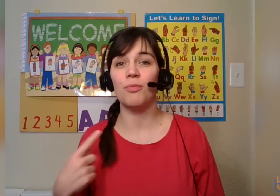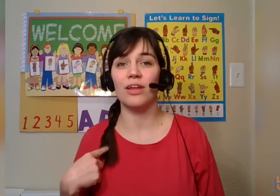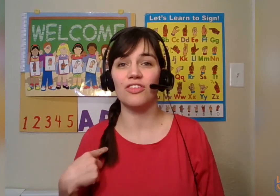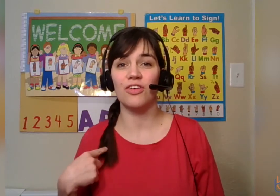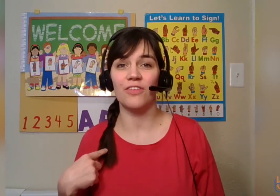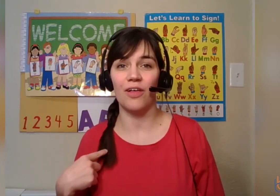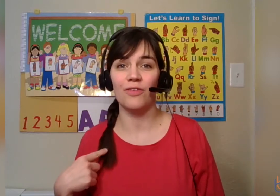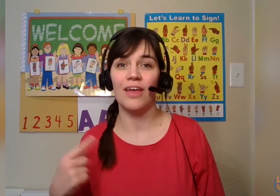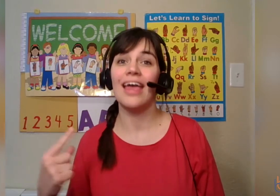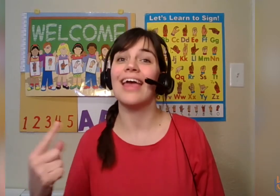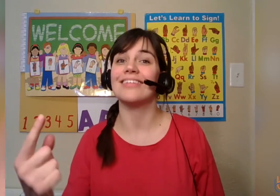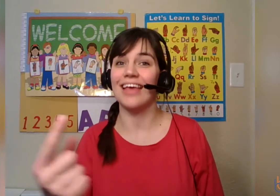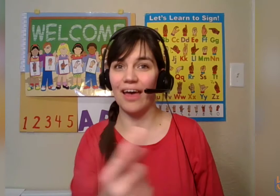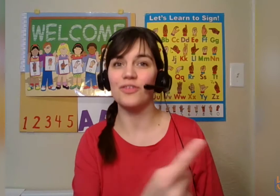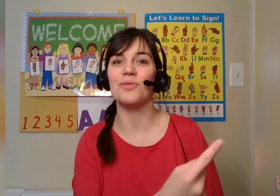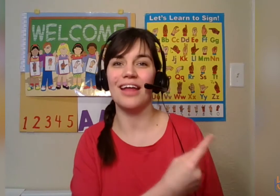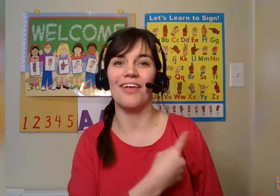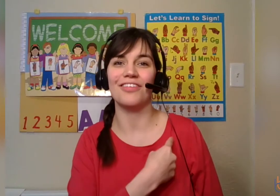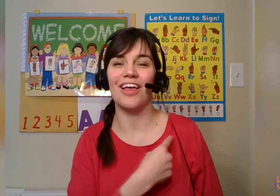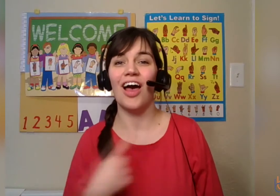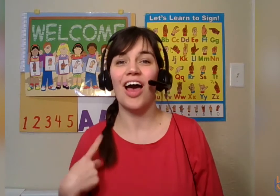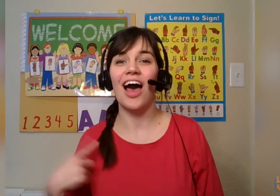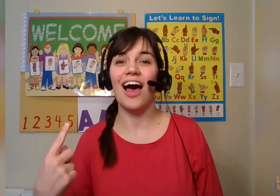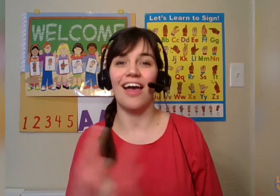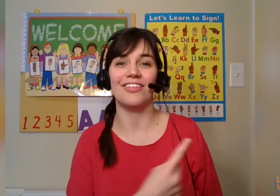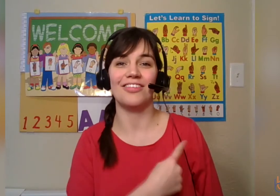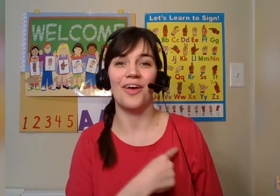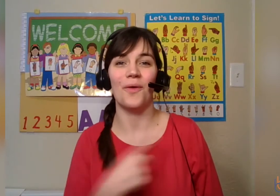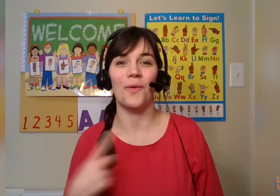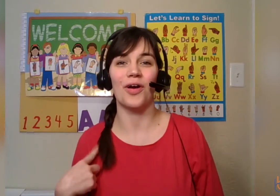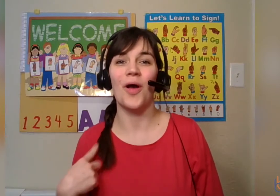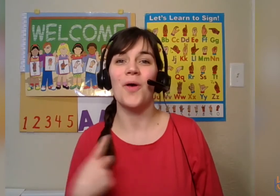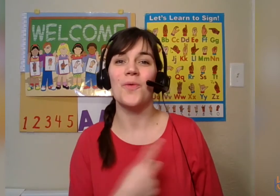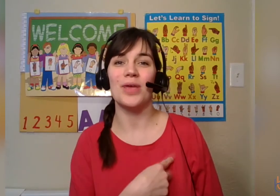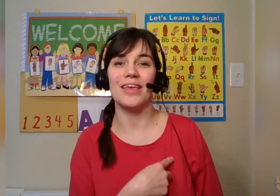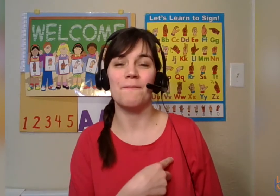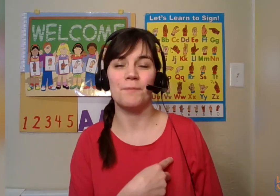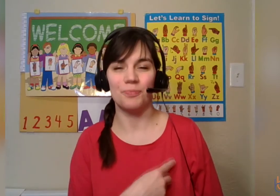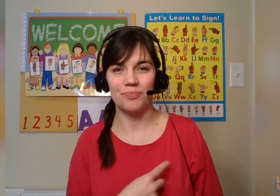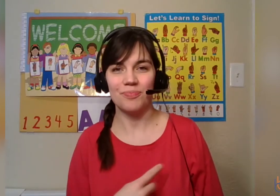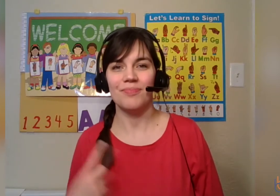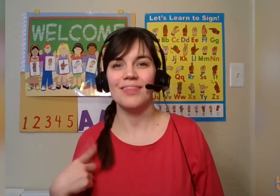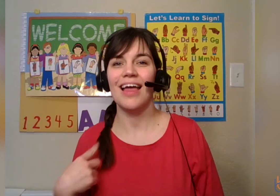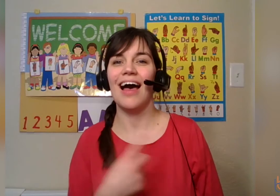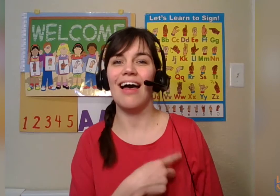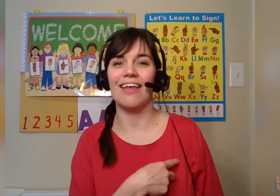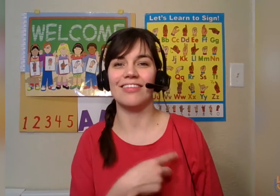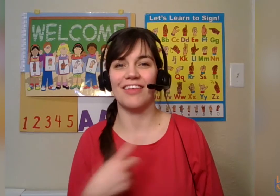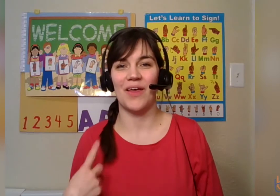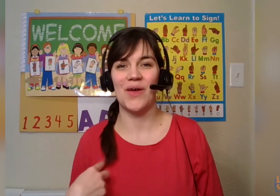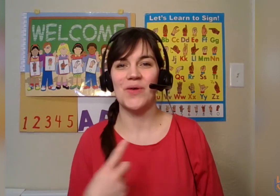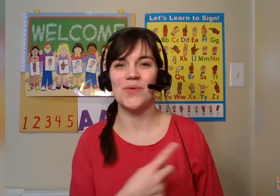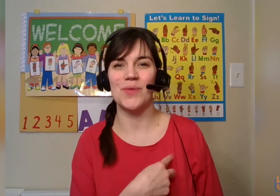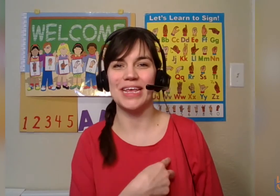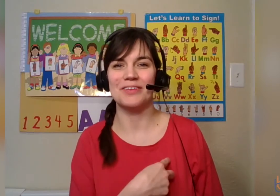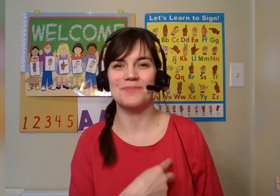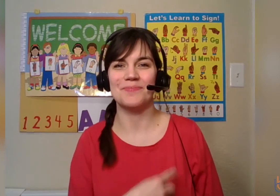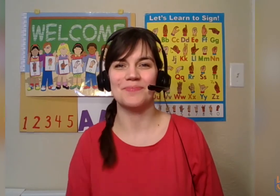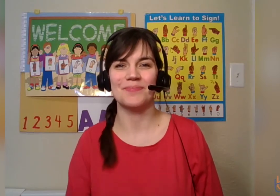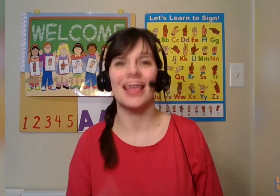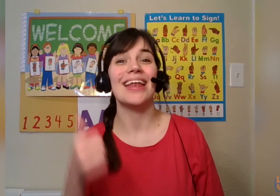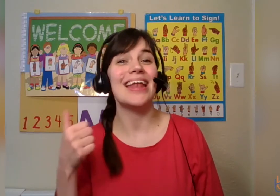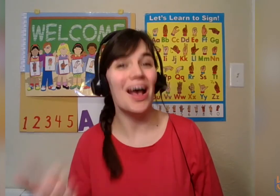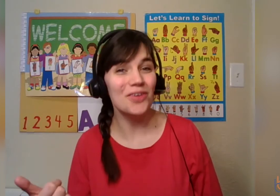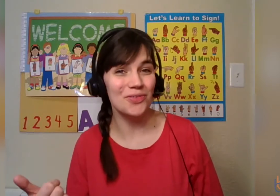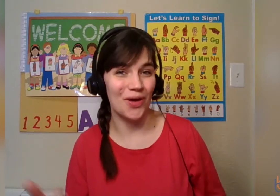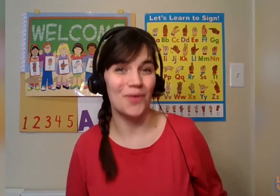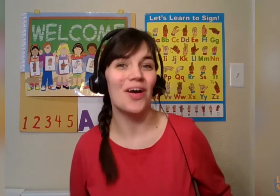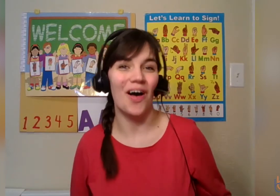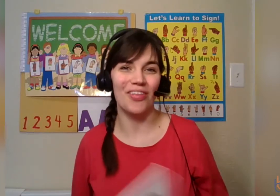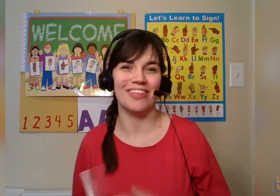you're pointing to yourself and everyone else. Us or we. Us. We. Now you know all the